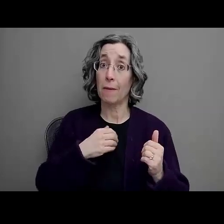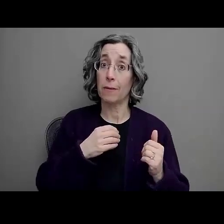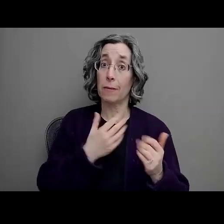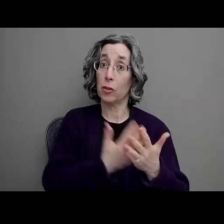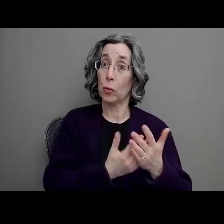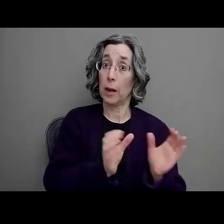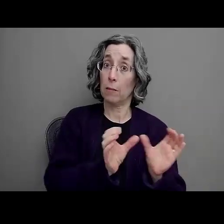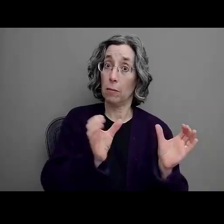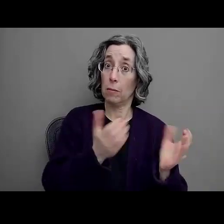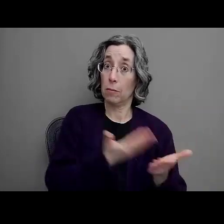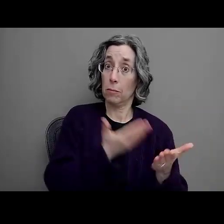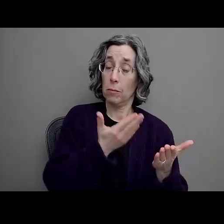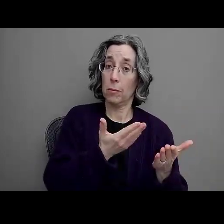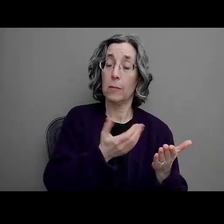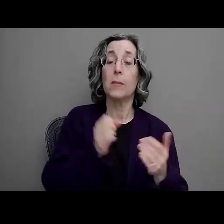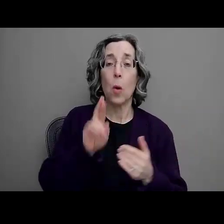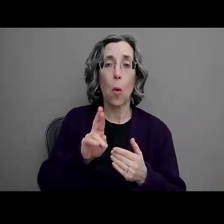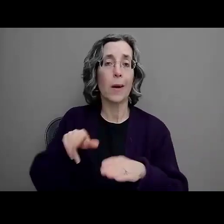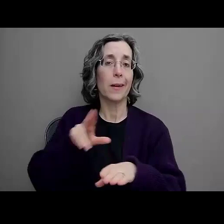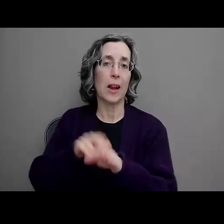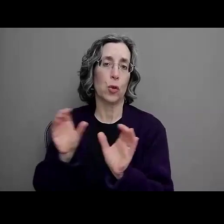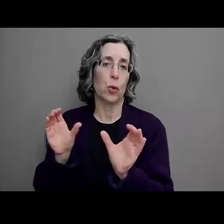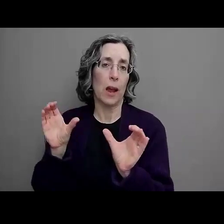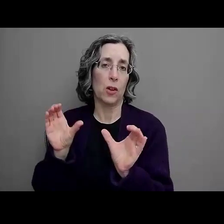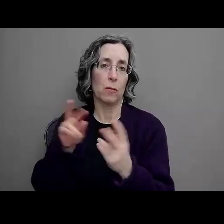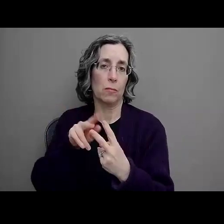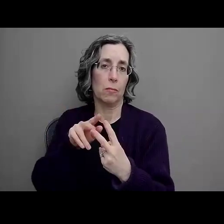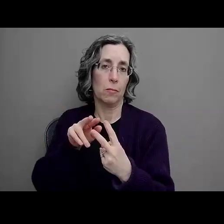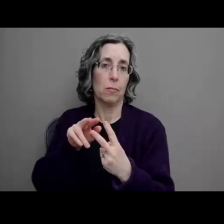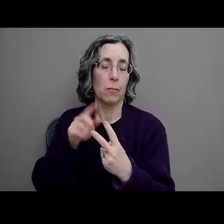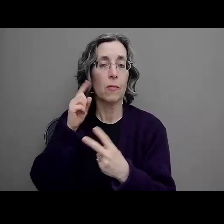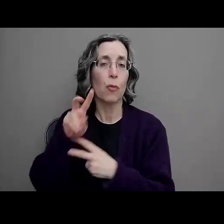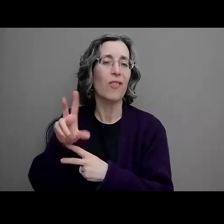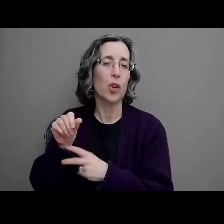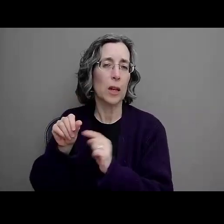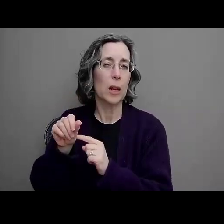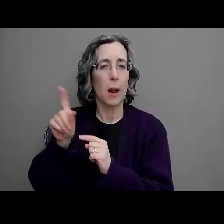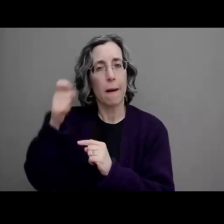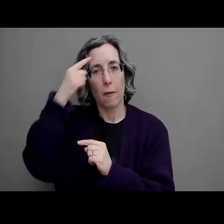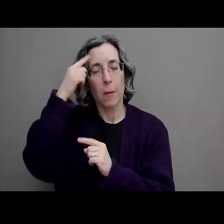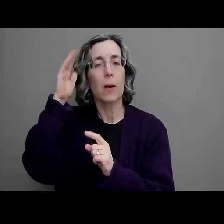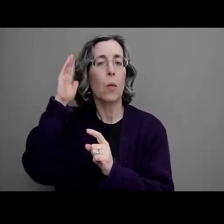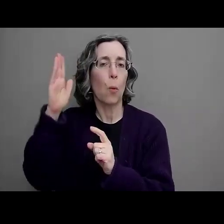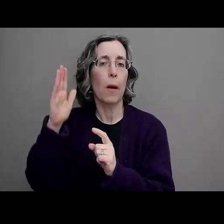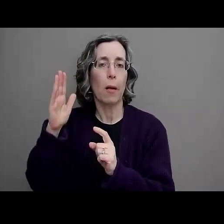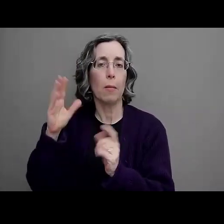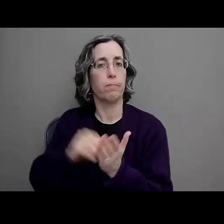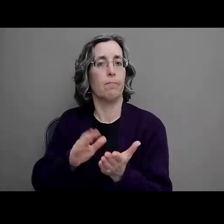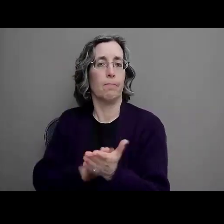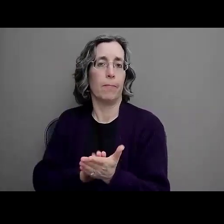definition of what a "qualified interpreter" is in the State of Virginia. And so our regulation or our Code of Virginia does describe what is considered a far. And so at this point, there is no regulation in Virginia. However, there is a definition of what a "qualified interpreter" is in the State of Virginia. And so our regulation or our Code of Virginia does describe what is considered a